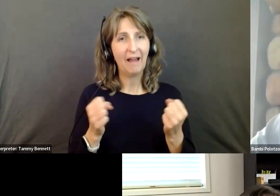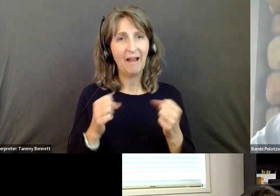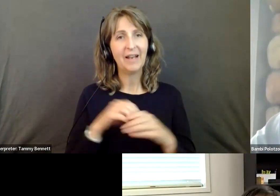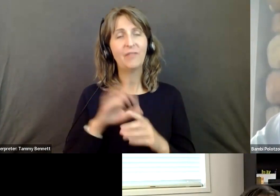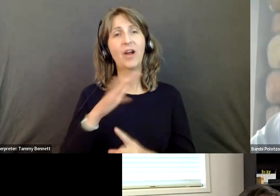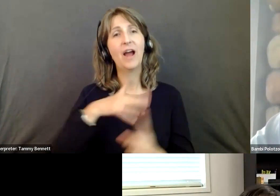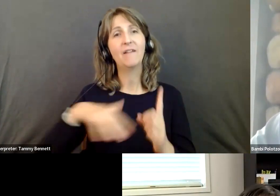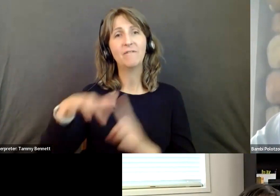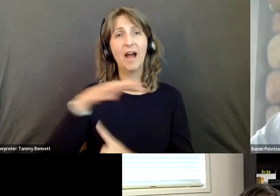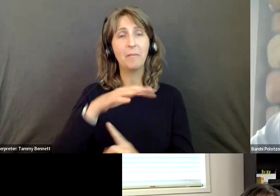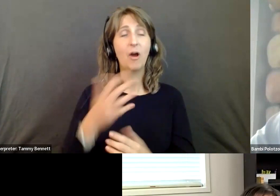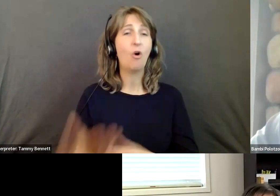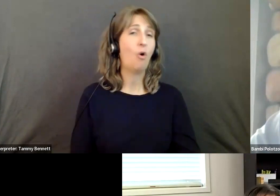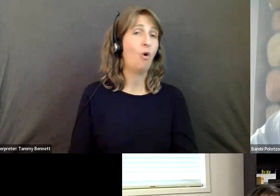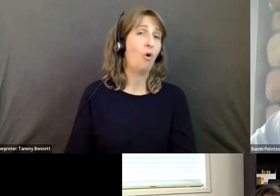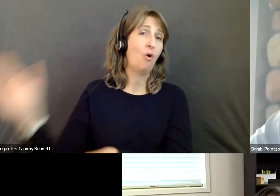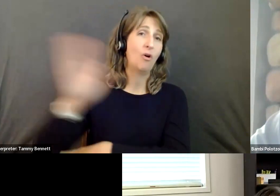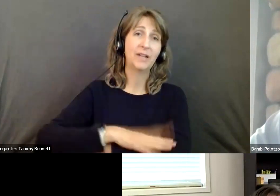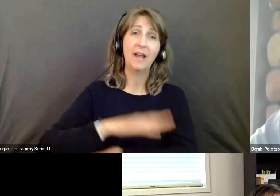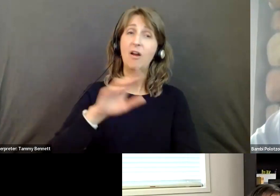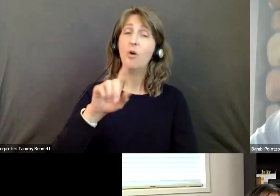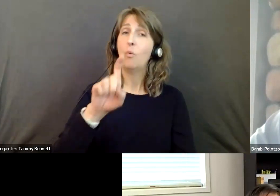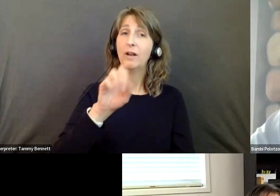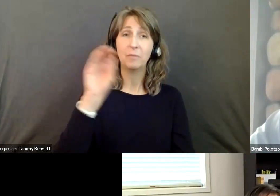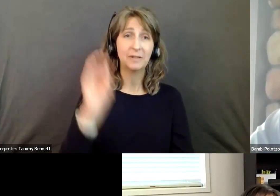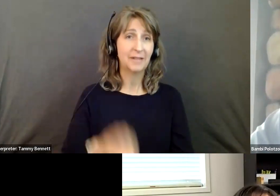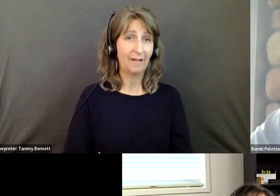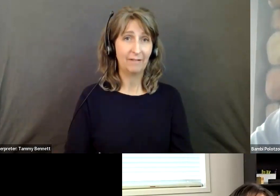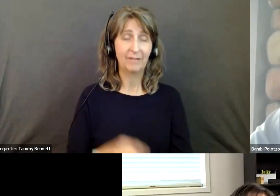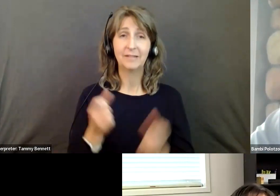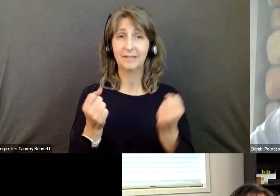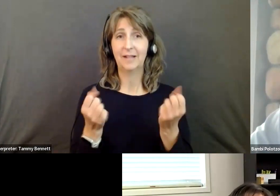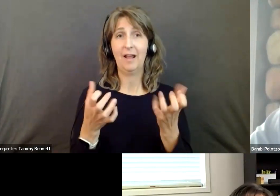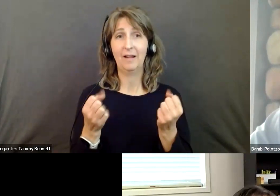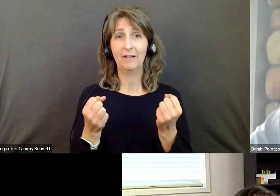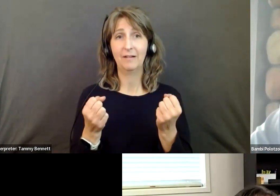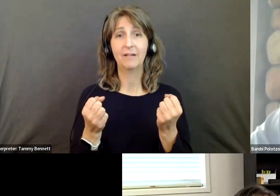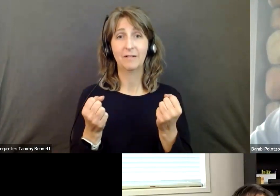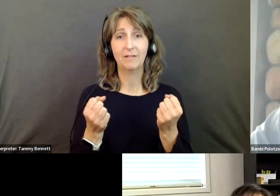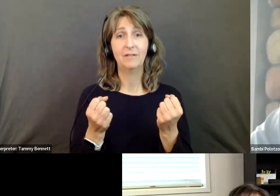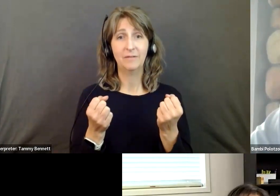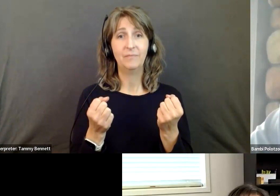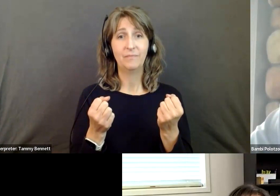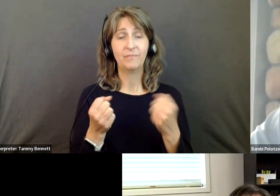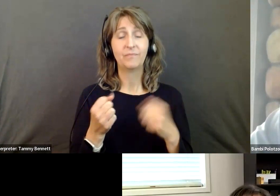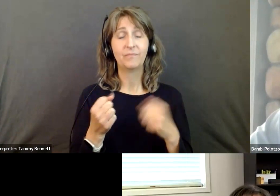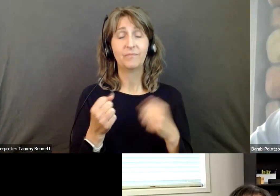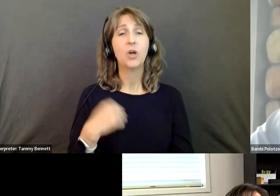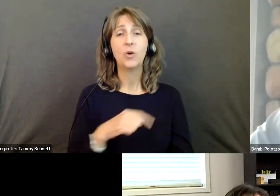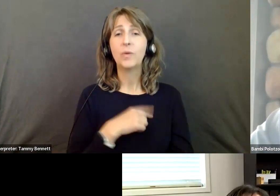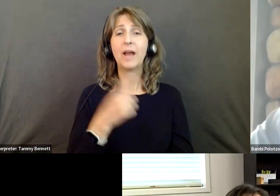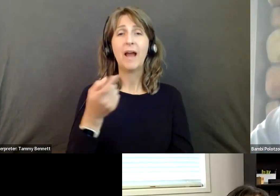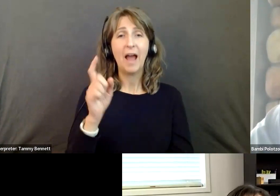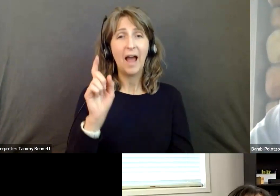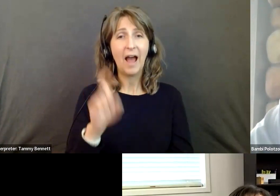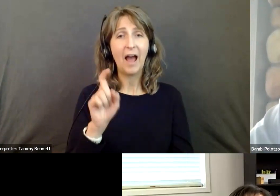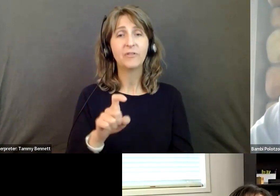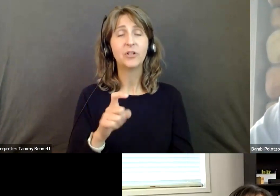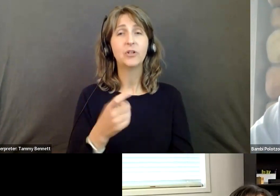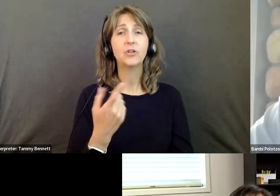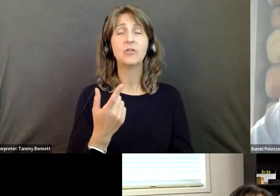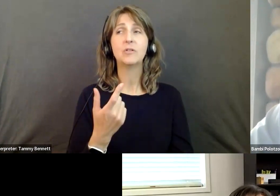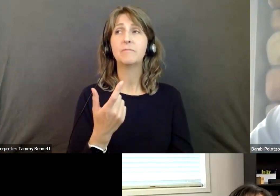A 100% of the day. So I think that We just need to be diligent with, our practices.